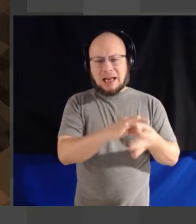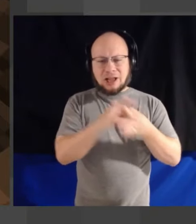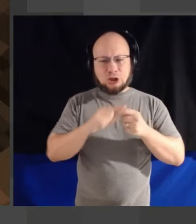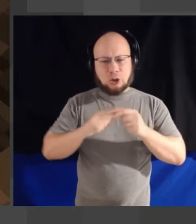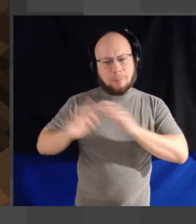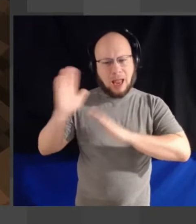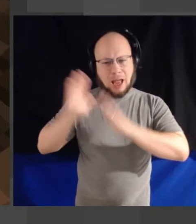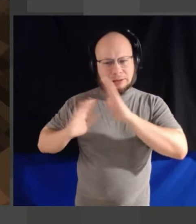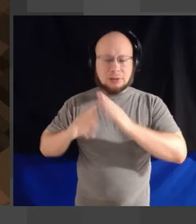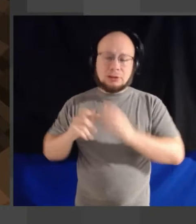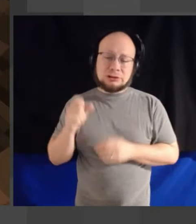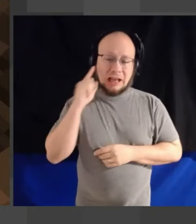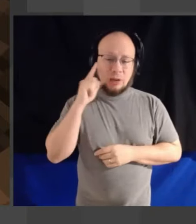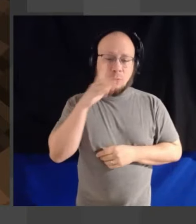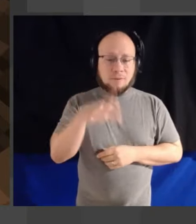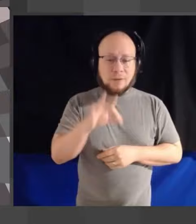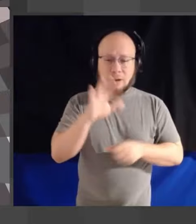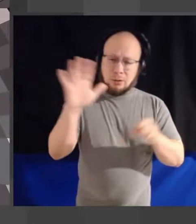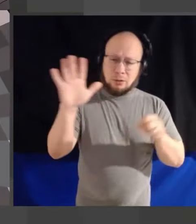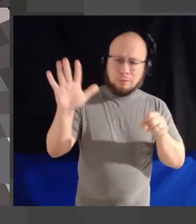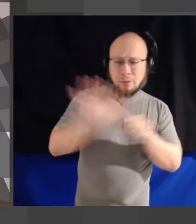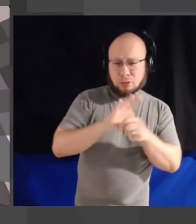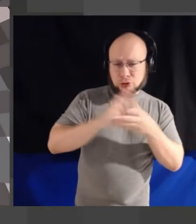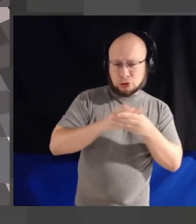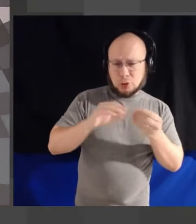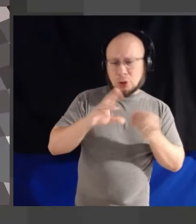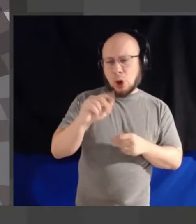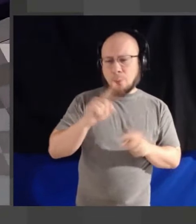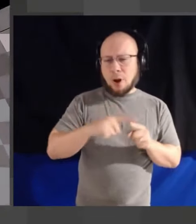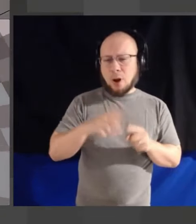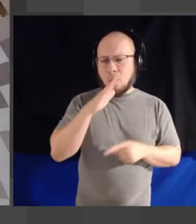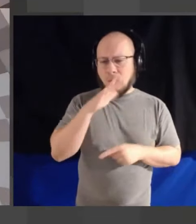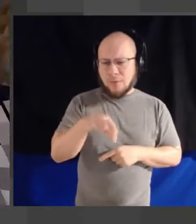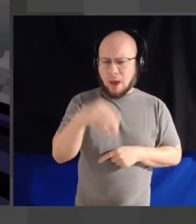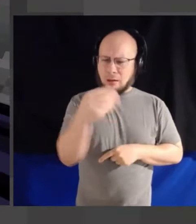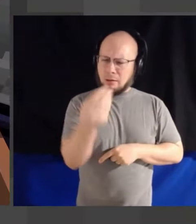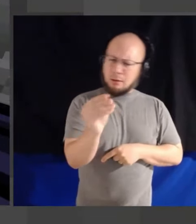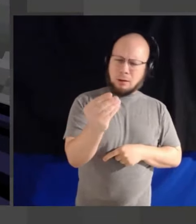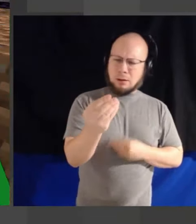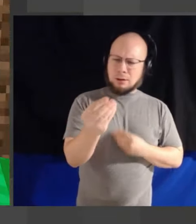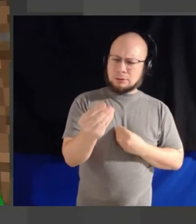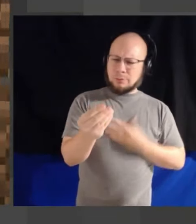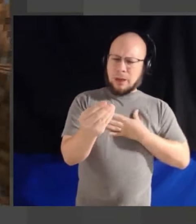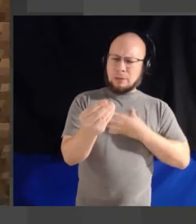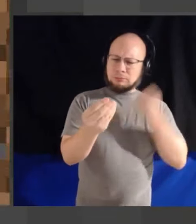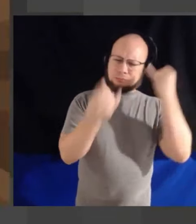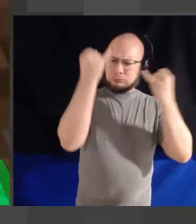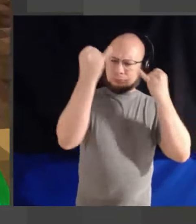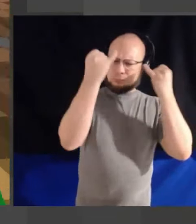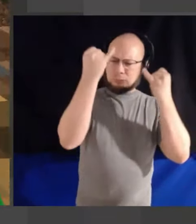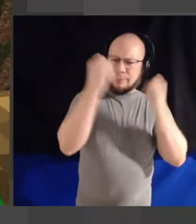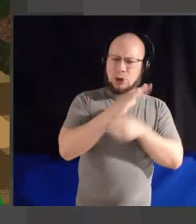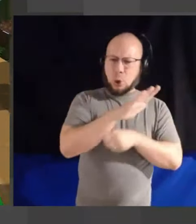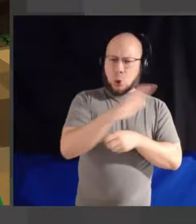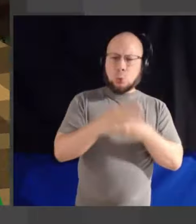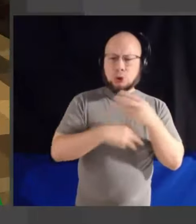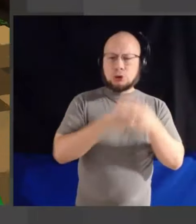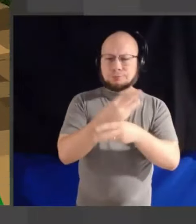CONNECTIONS AND HINTS AND WE WILL NEVER TELL THE FULL STORY. THESE WILL INSPIRE THE PLAYERS